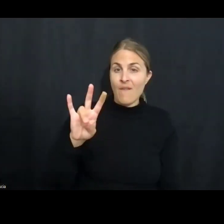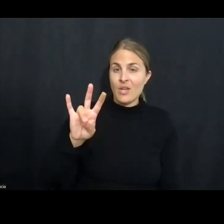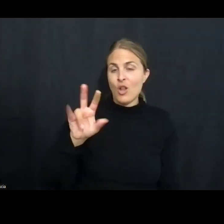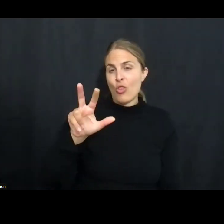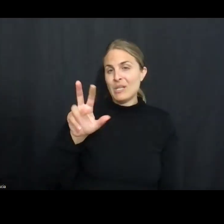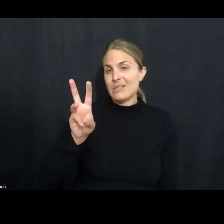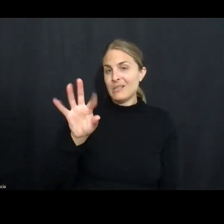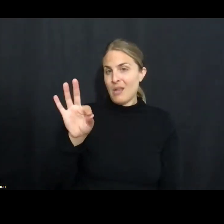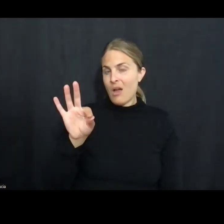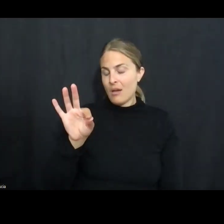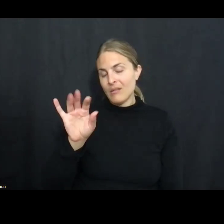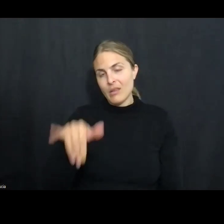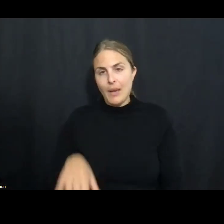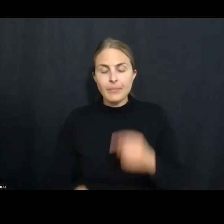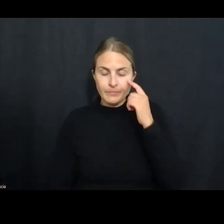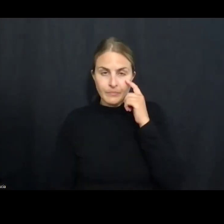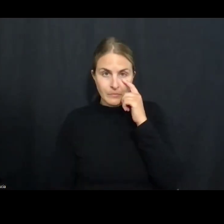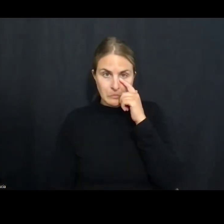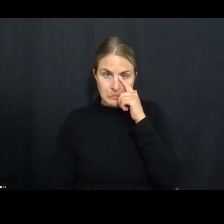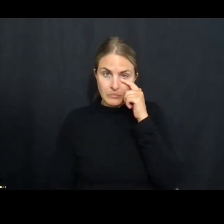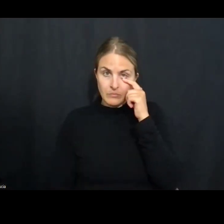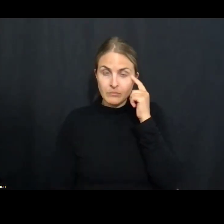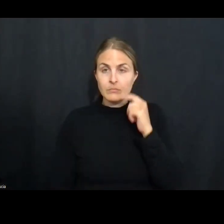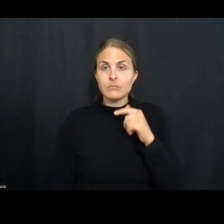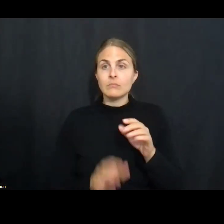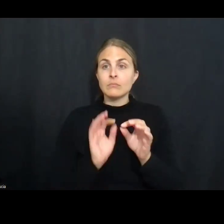»JESSICA SORBELLO: So that